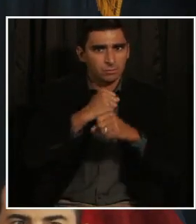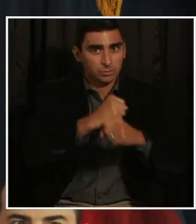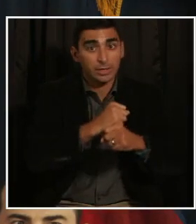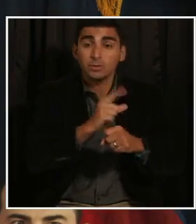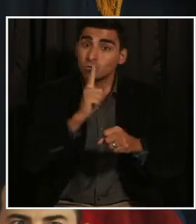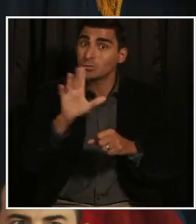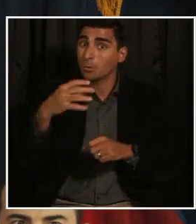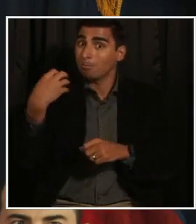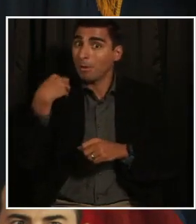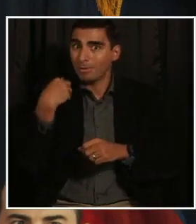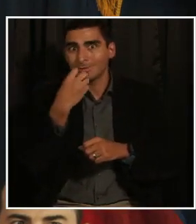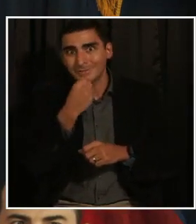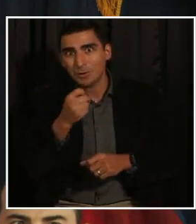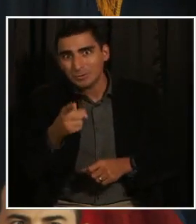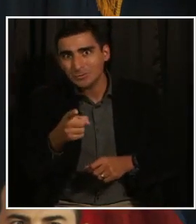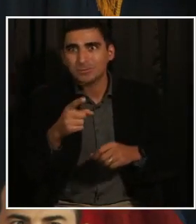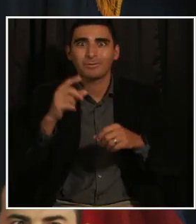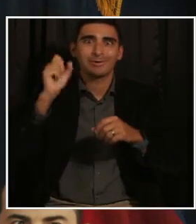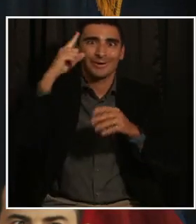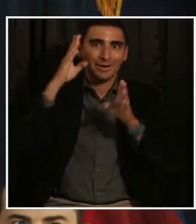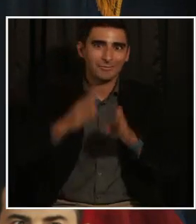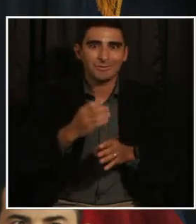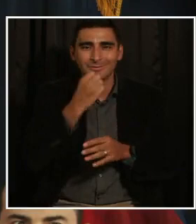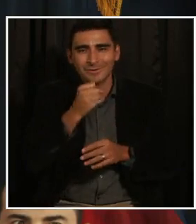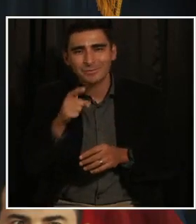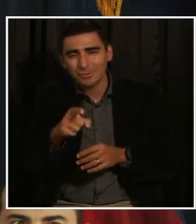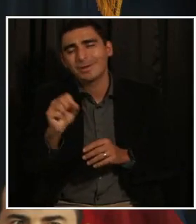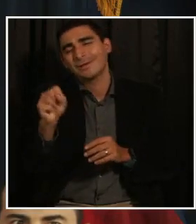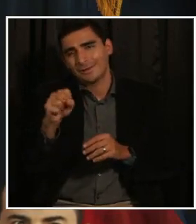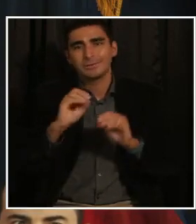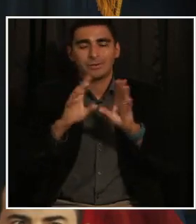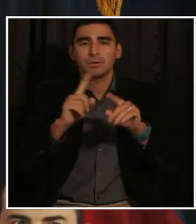however much your governor loves you you love yourself your family and your kids